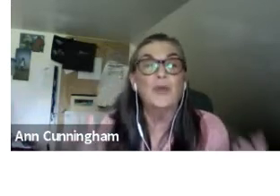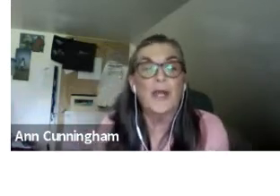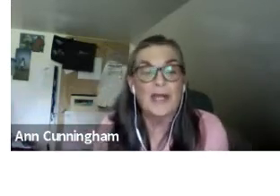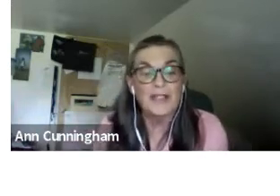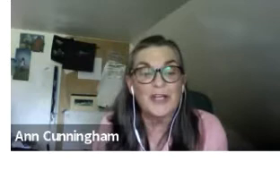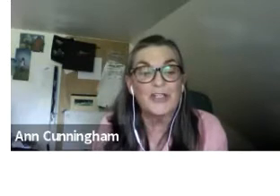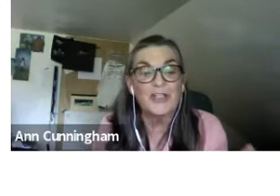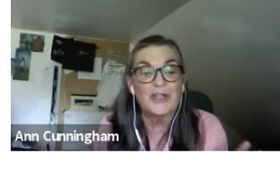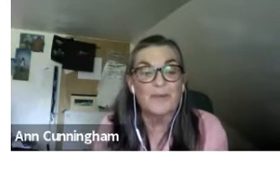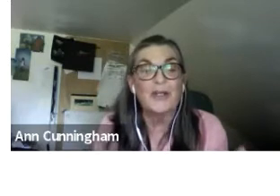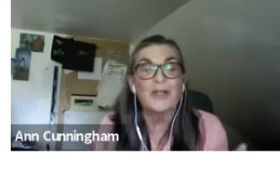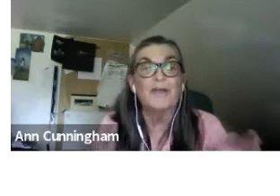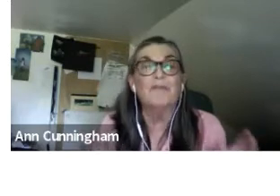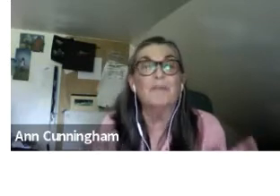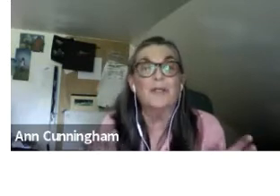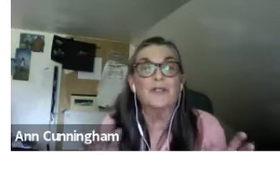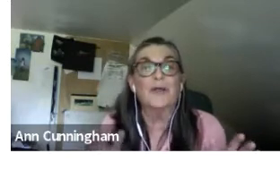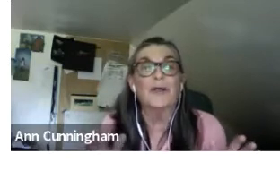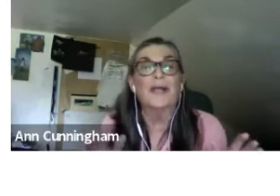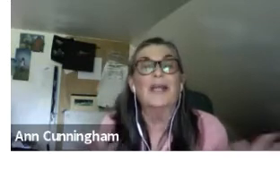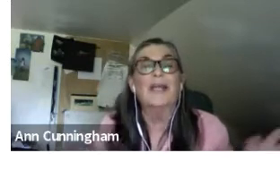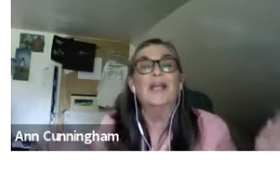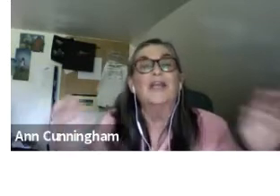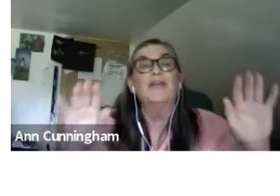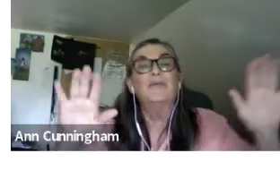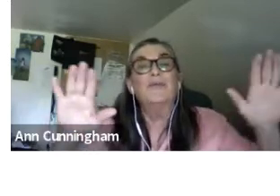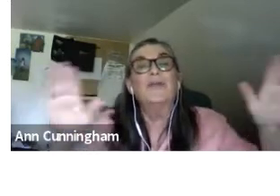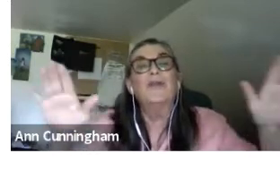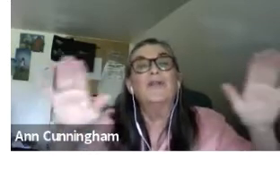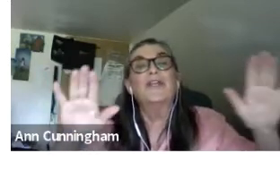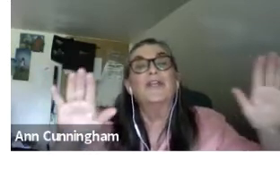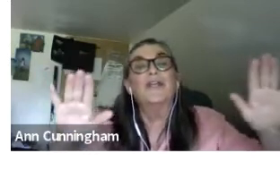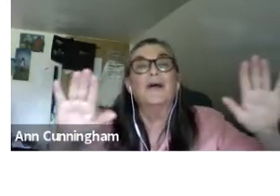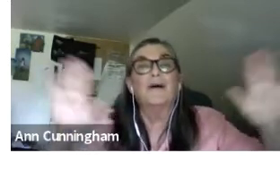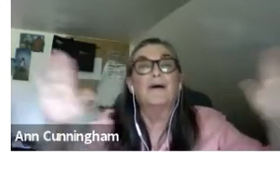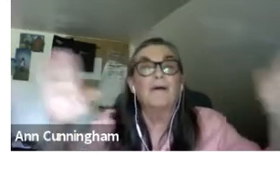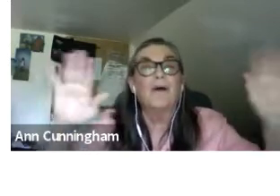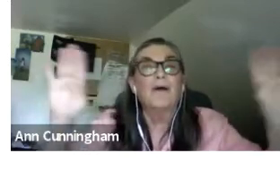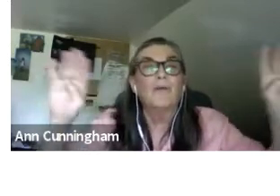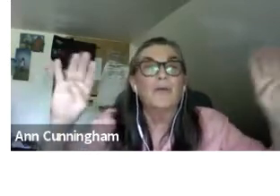access the front of the picture you feel the rigid